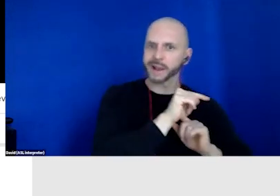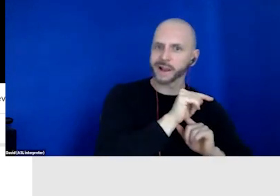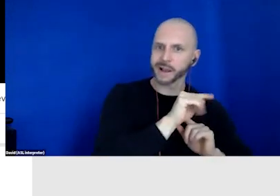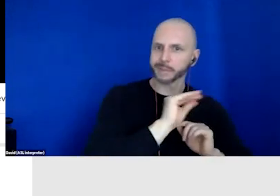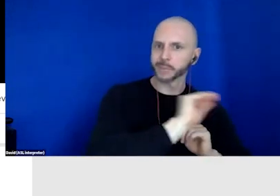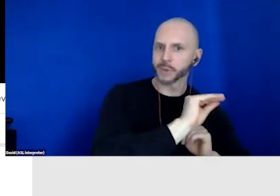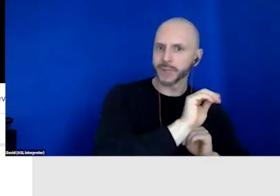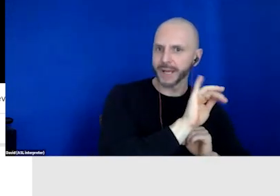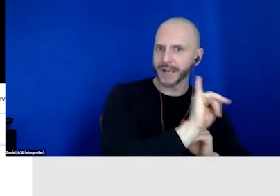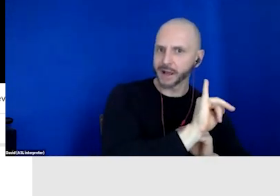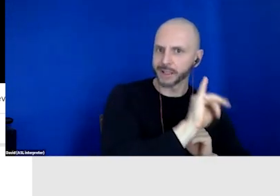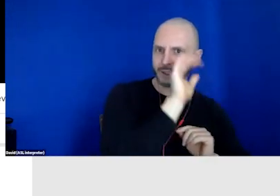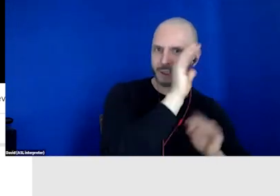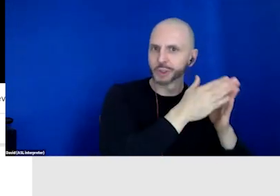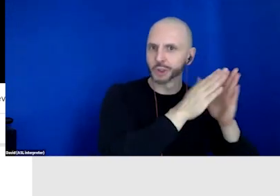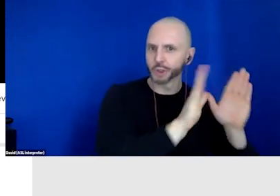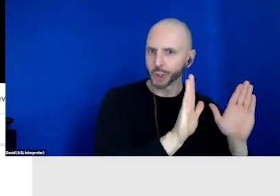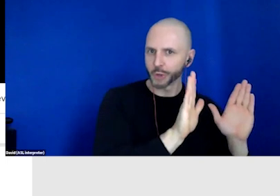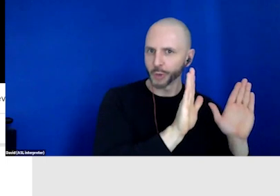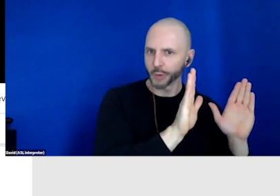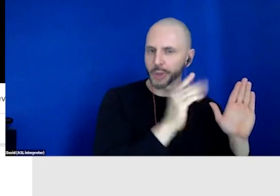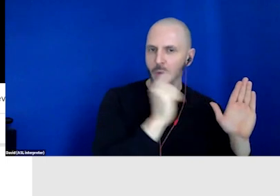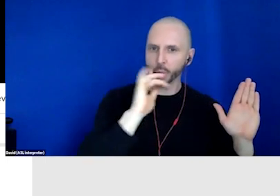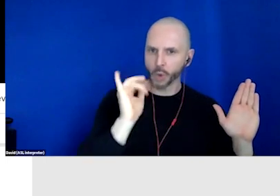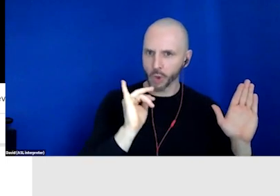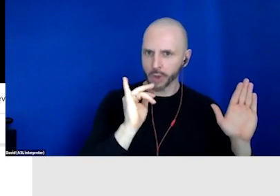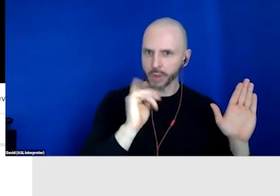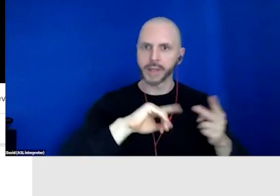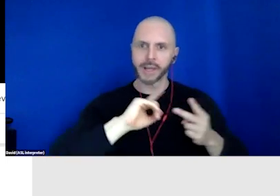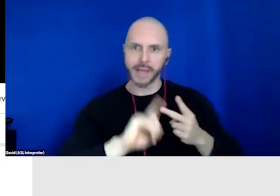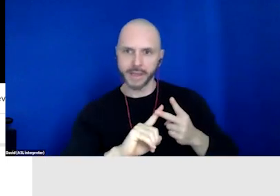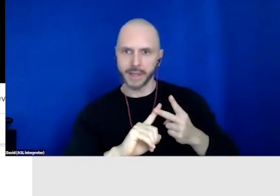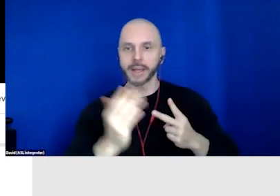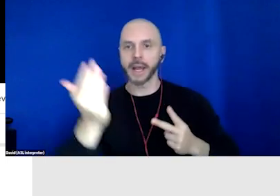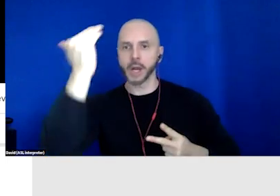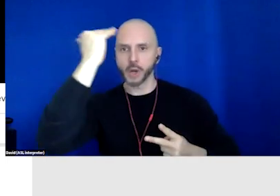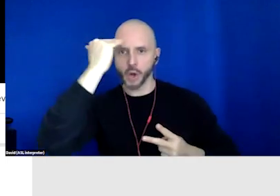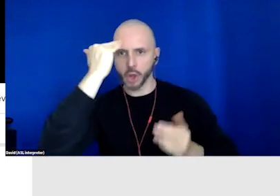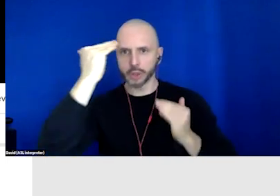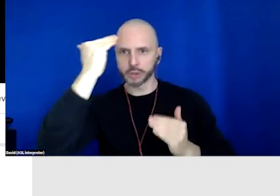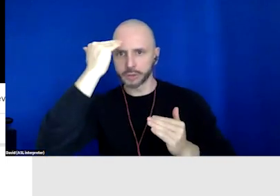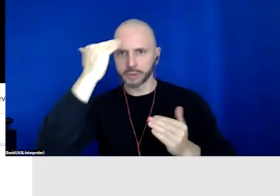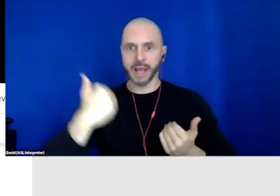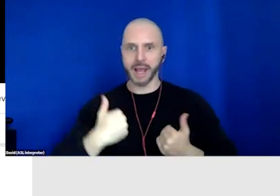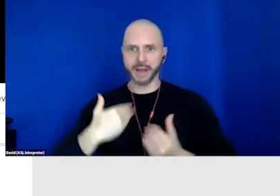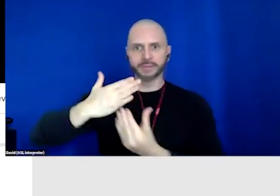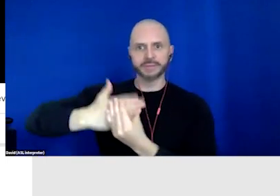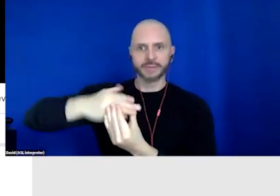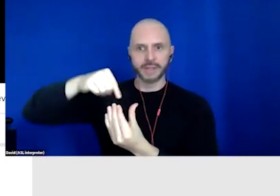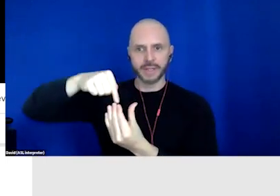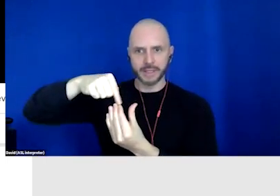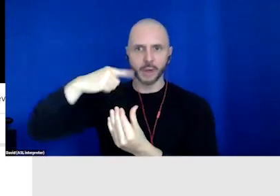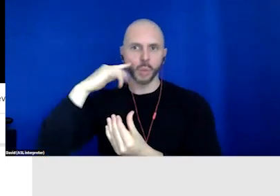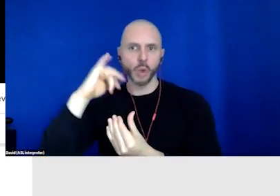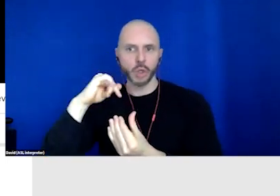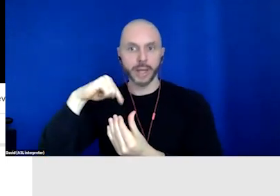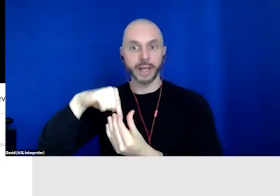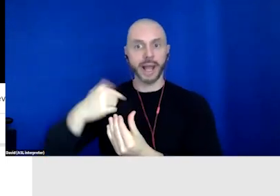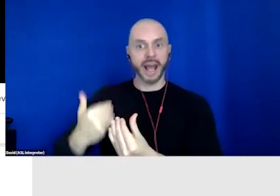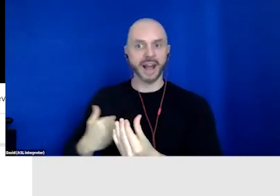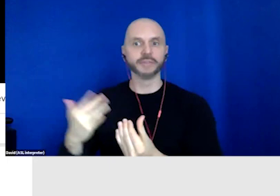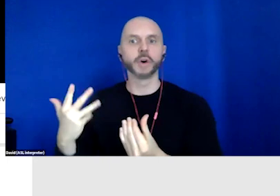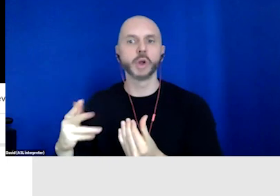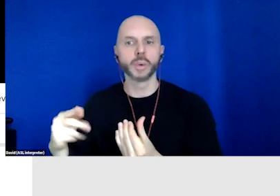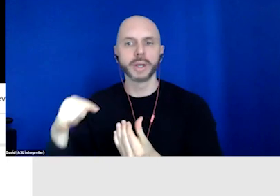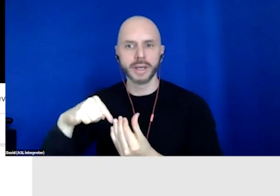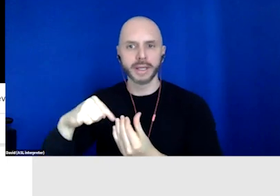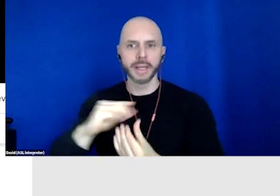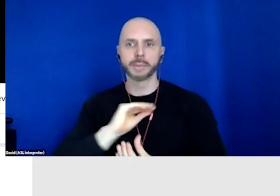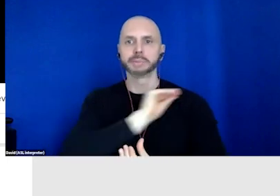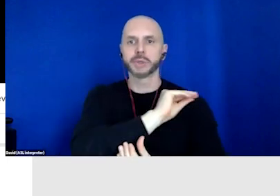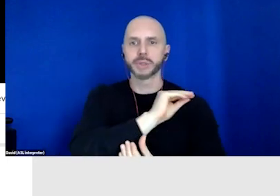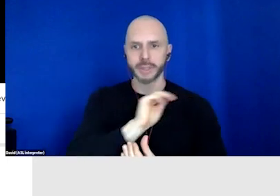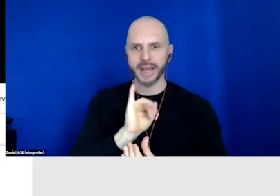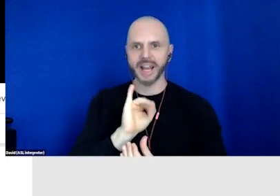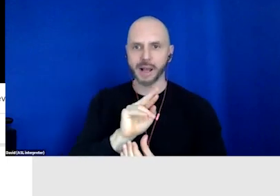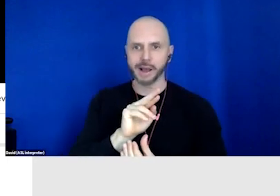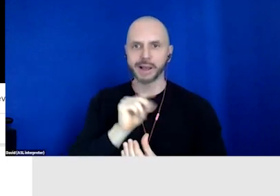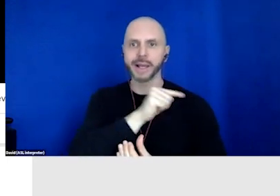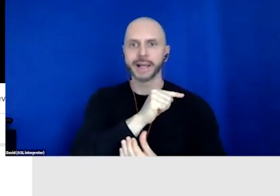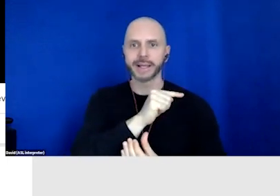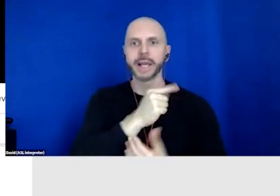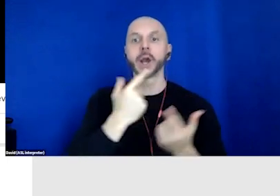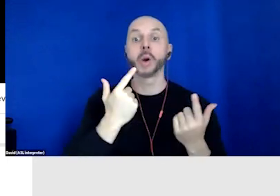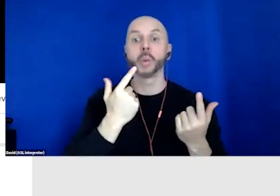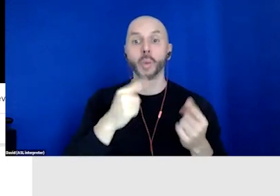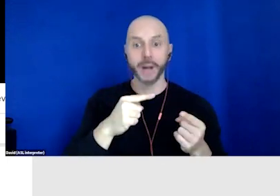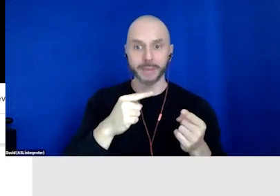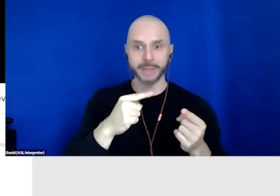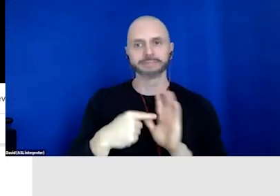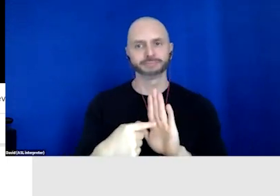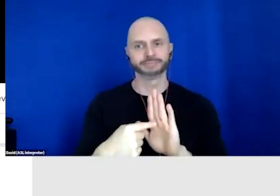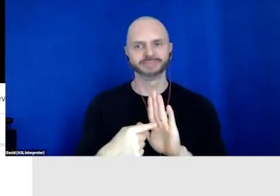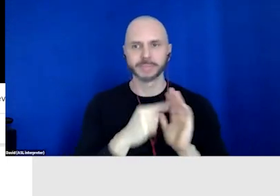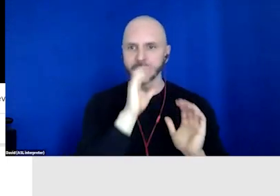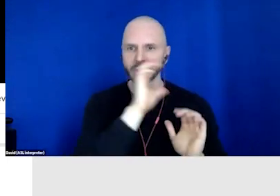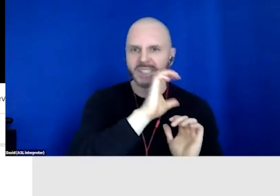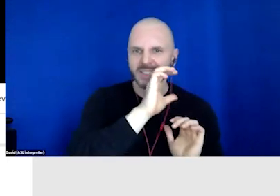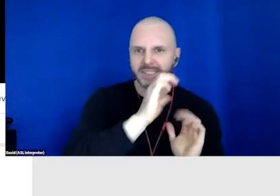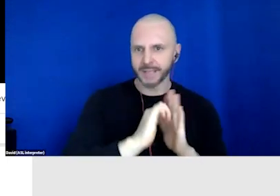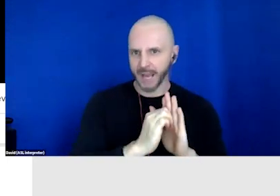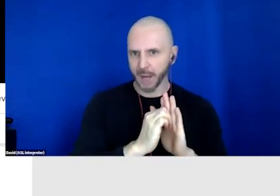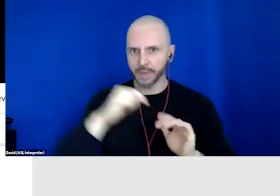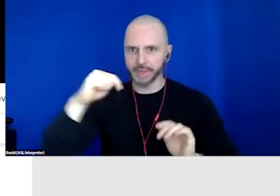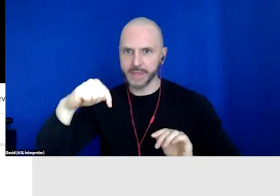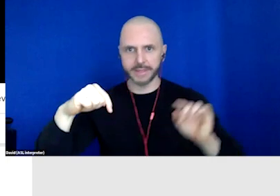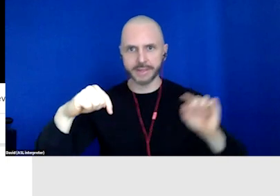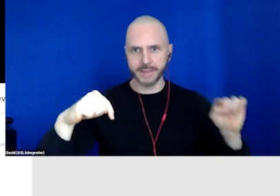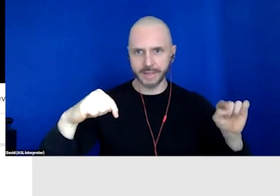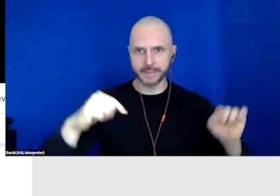building on information that is in that knowledge base. I'm going to highlight some content and add